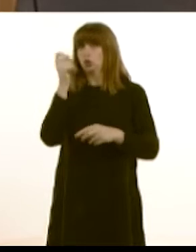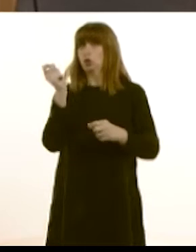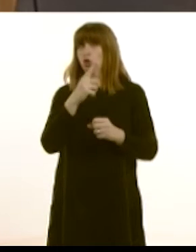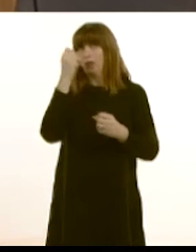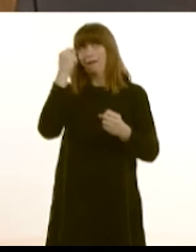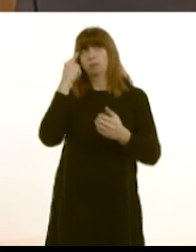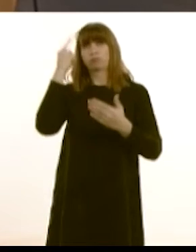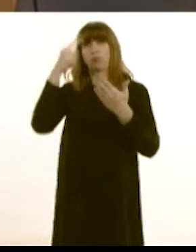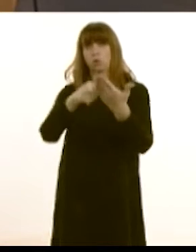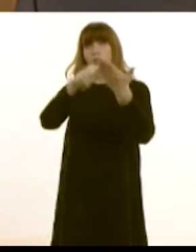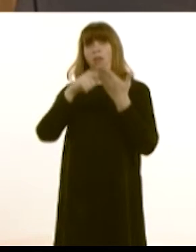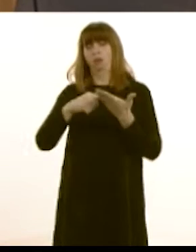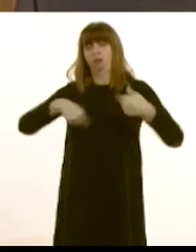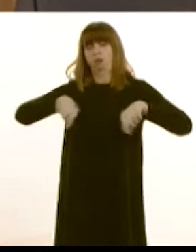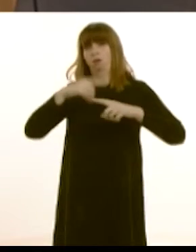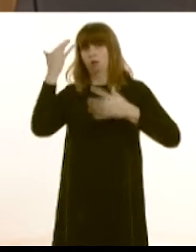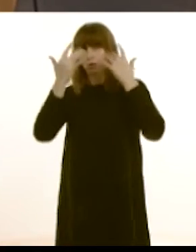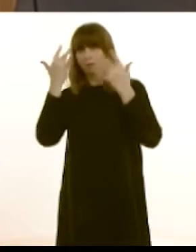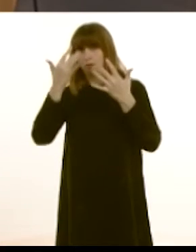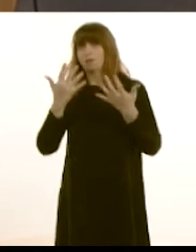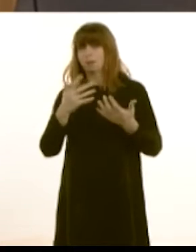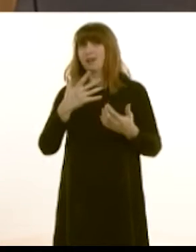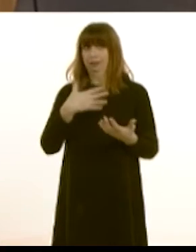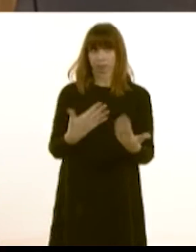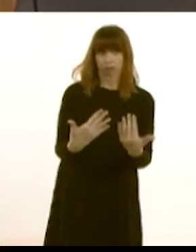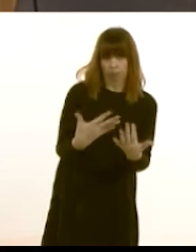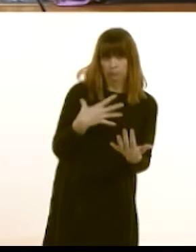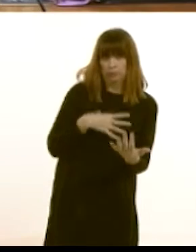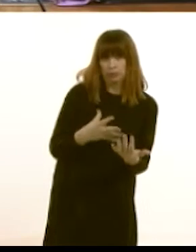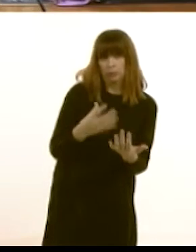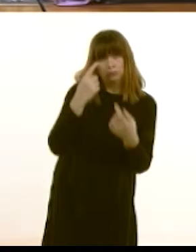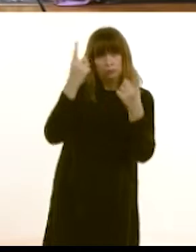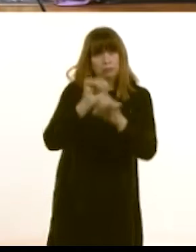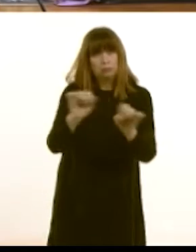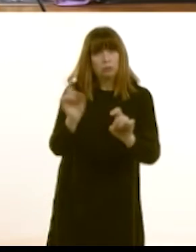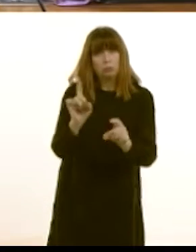for consideration and I would of course encourage them to do so in order to help those people who were affected in Llanddulas.